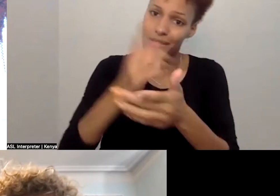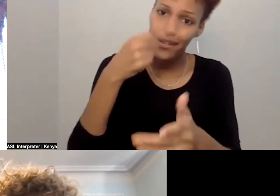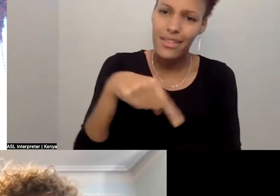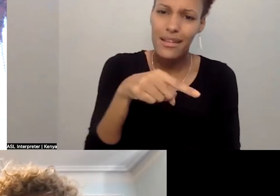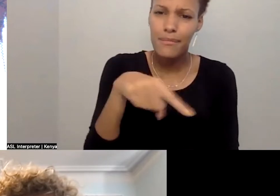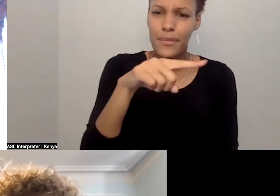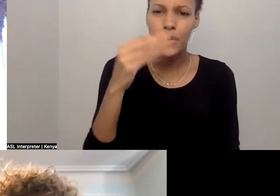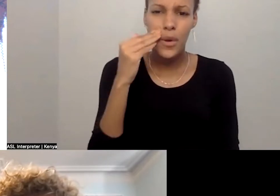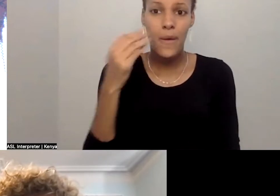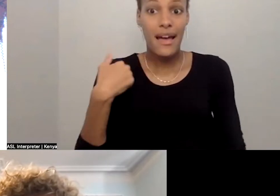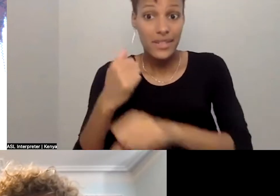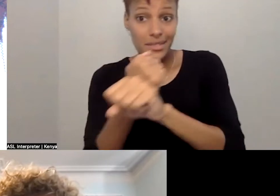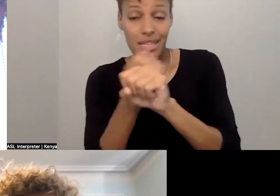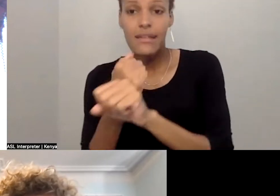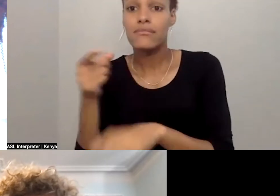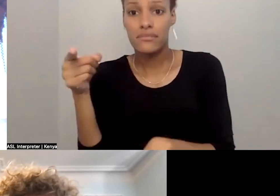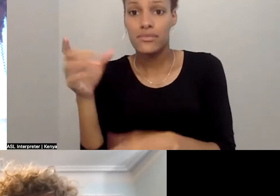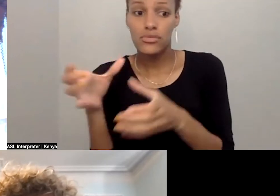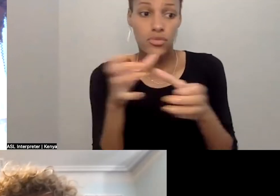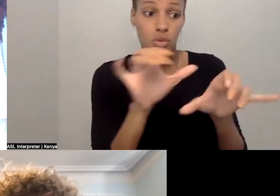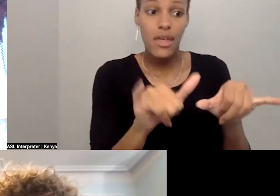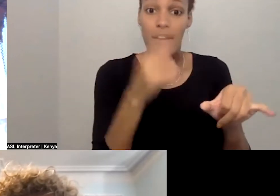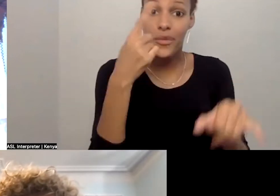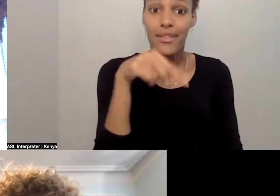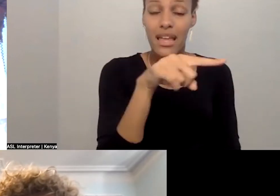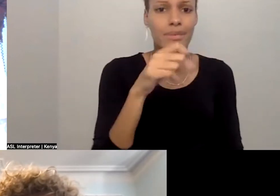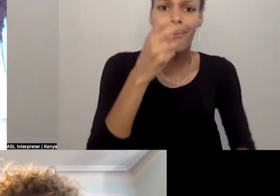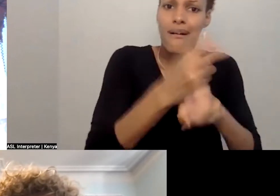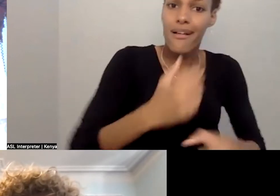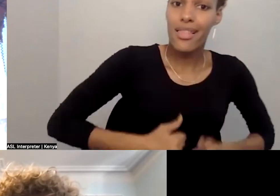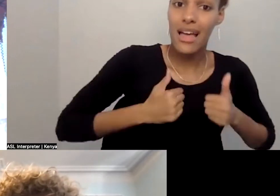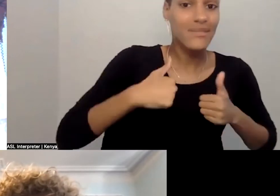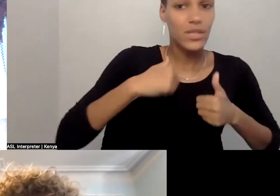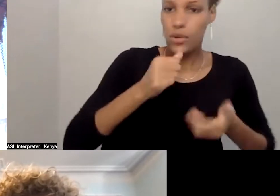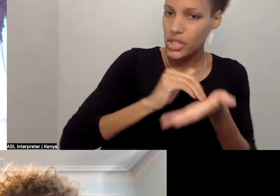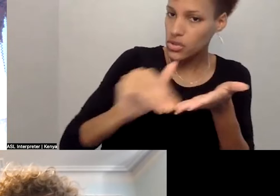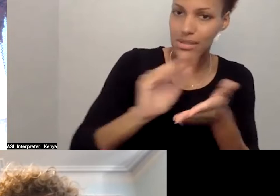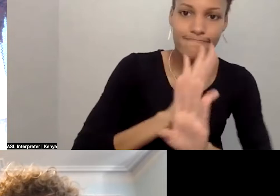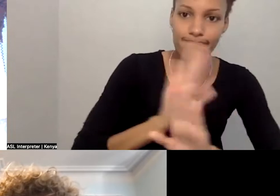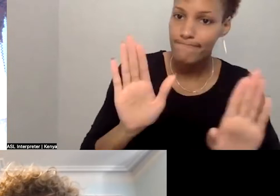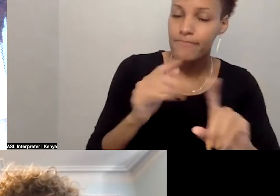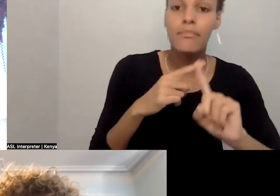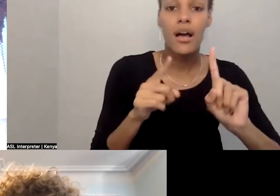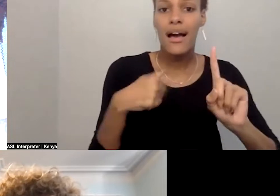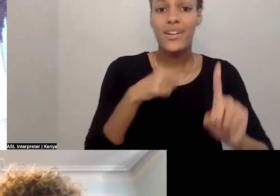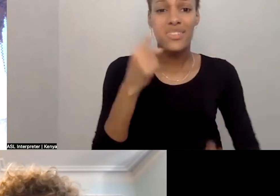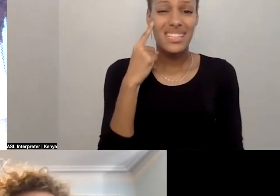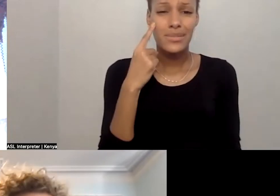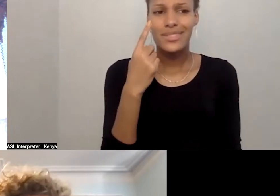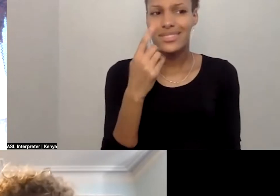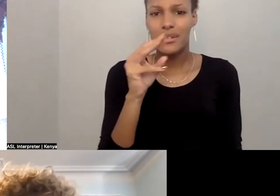very difficult and hard life. I, I don't excuse it, I don't think it was moral but I do think